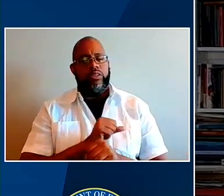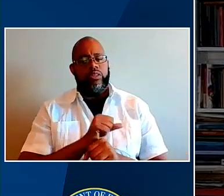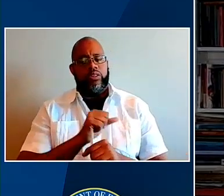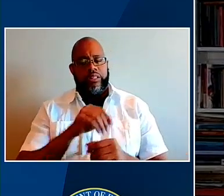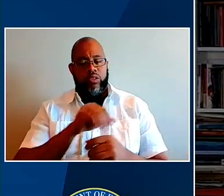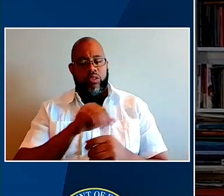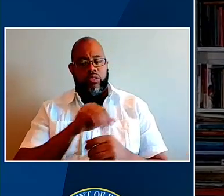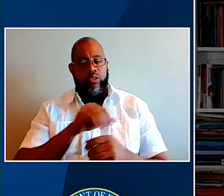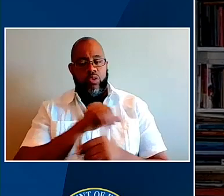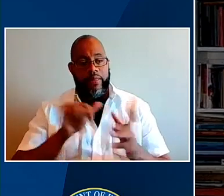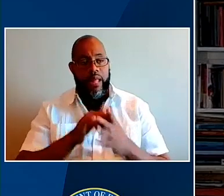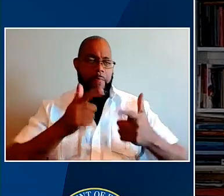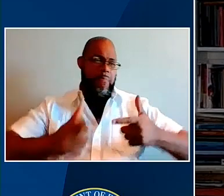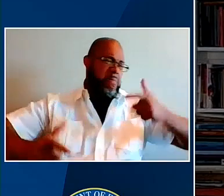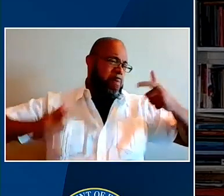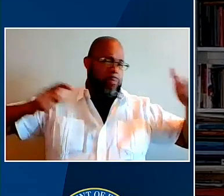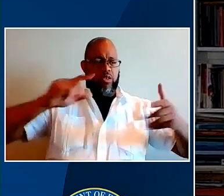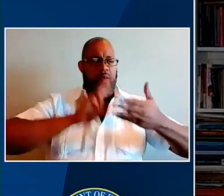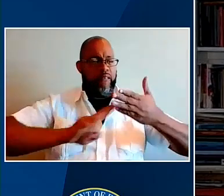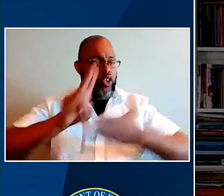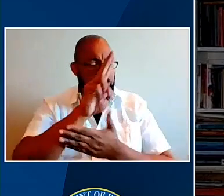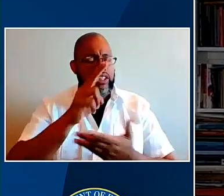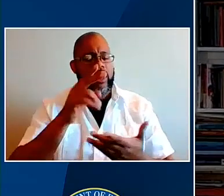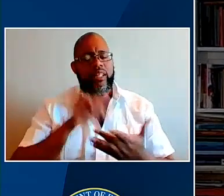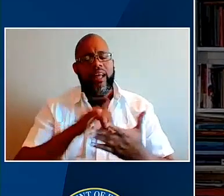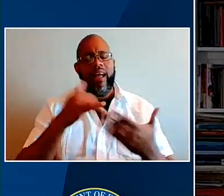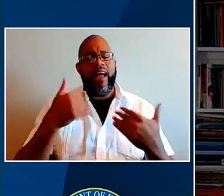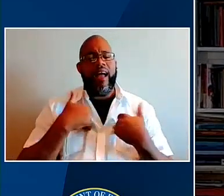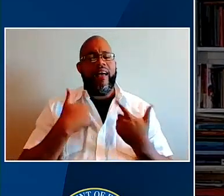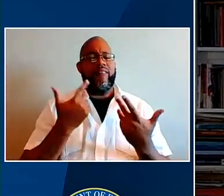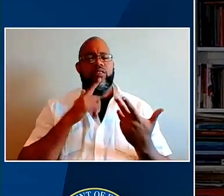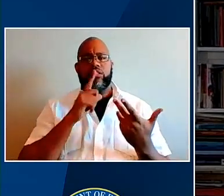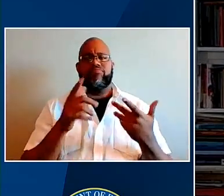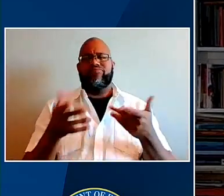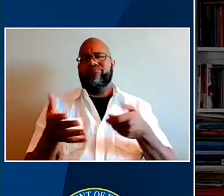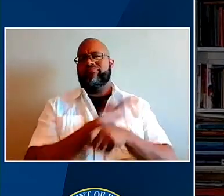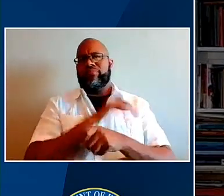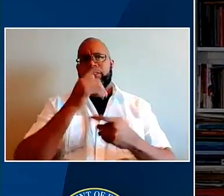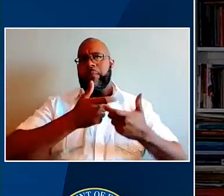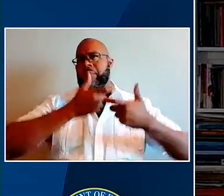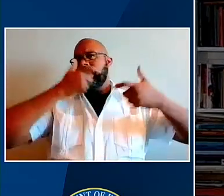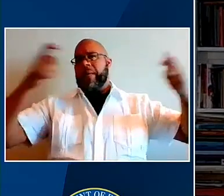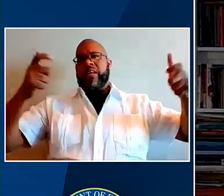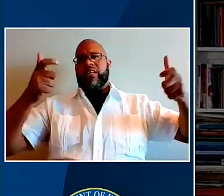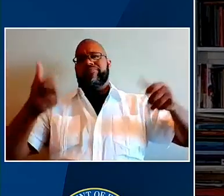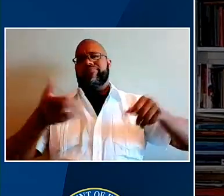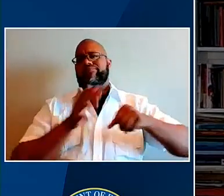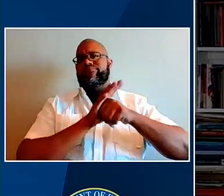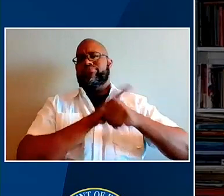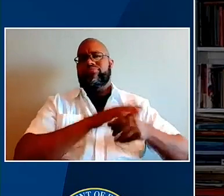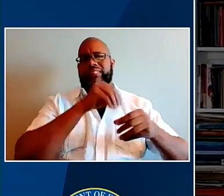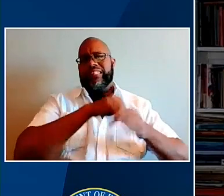universities that, as I said, eclipsed in terms of their enrollment size, many of the in-state providers, should go